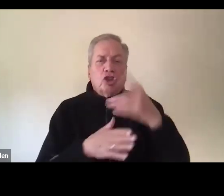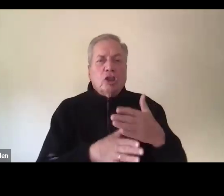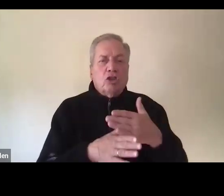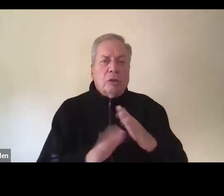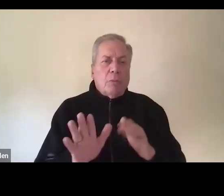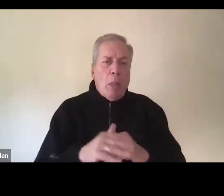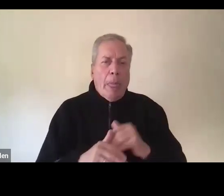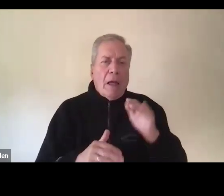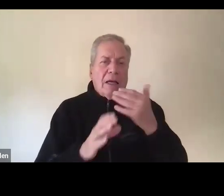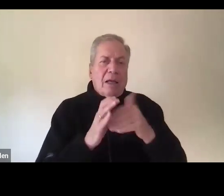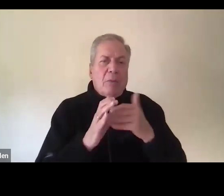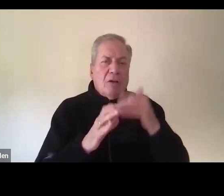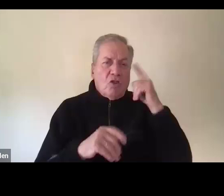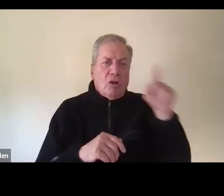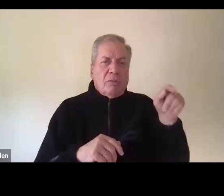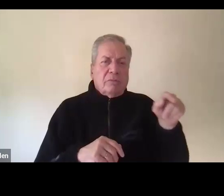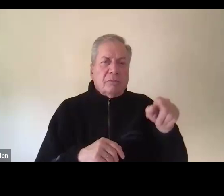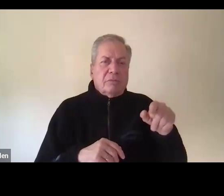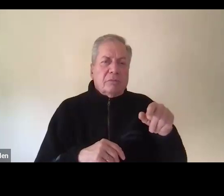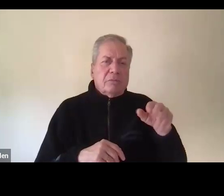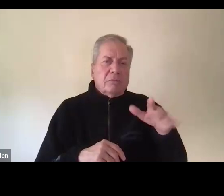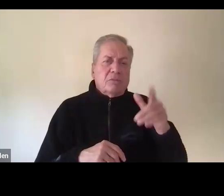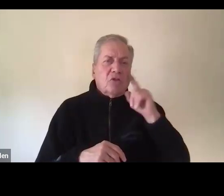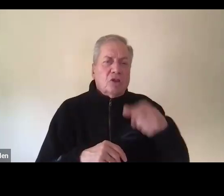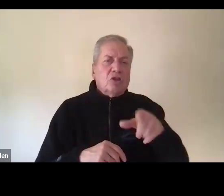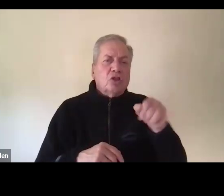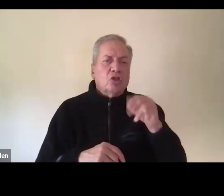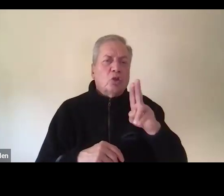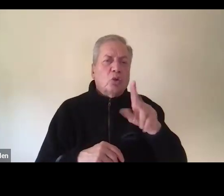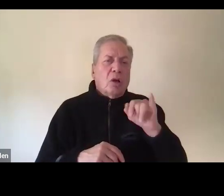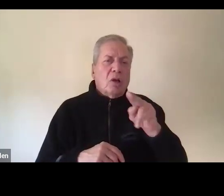Thank you for sharing the email for Julius.